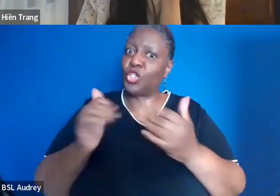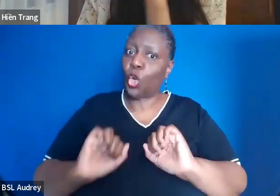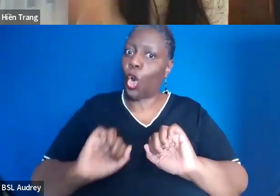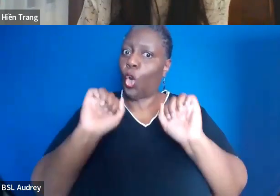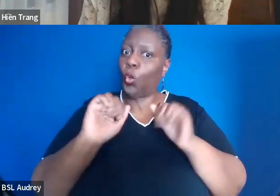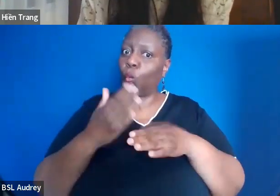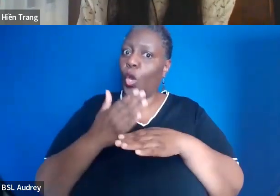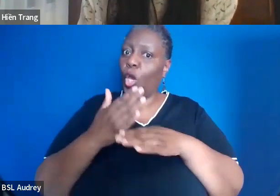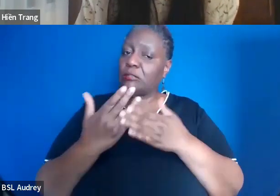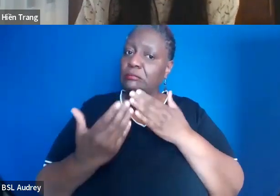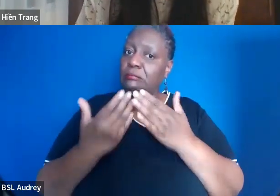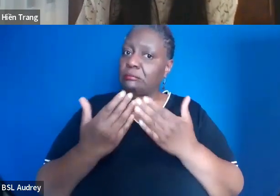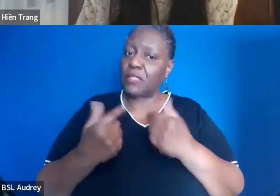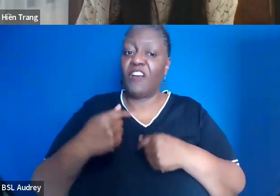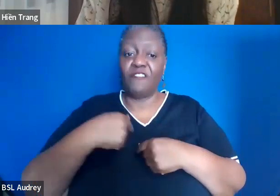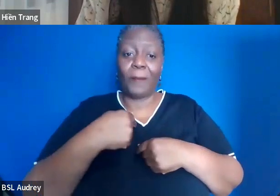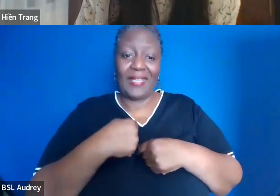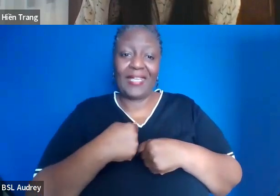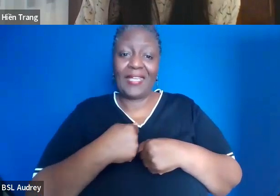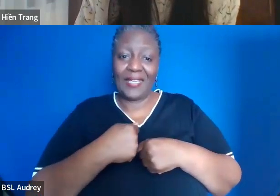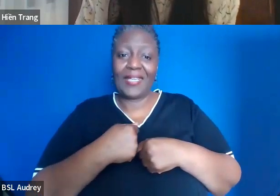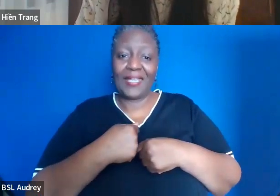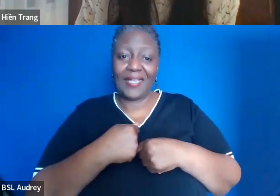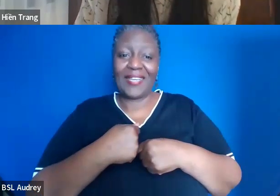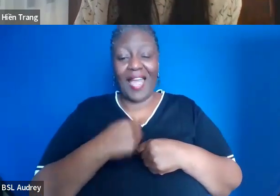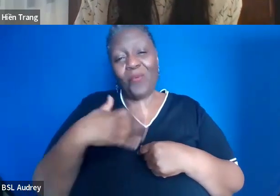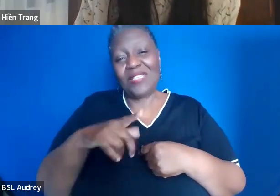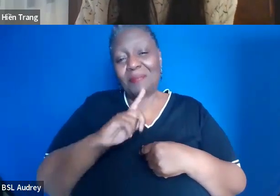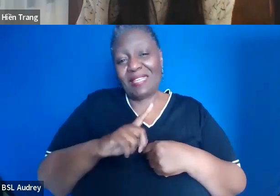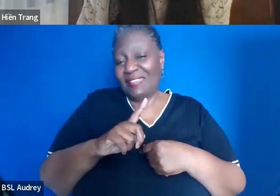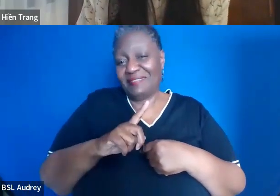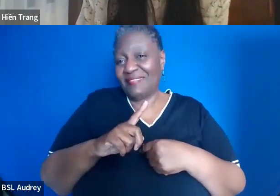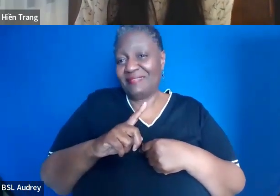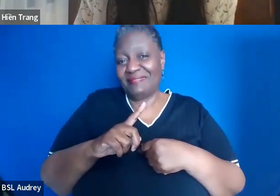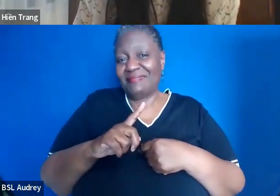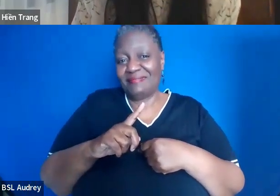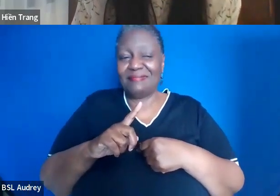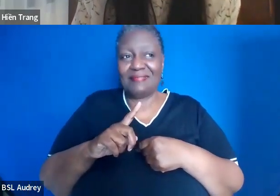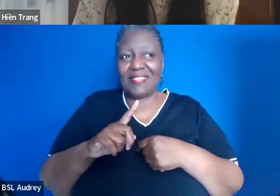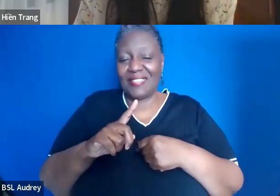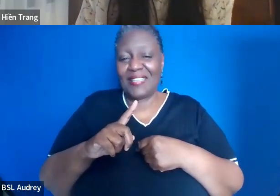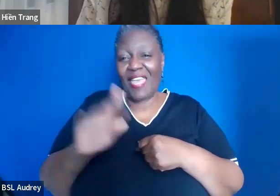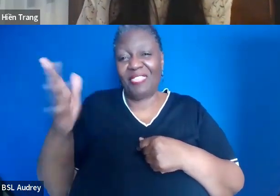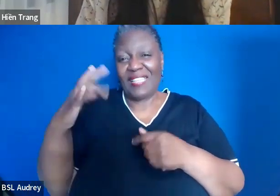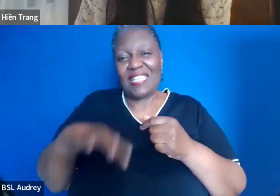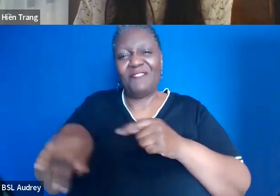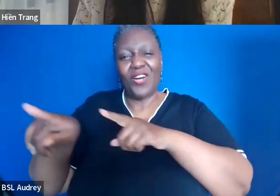um so for me sorry I just wanted to make that little comment but for me um the process of